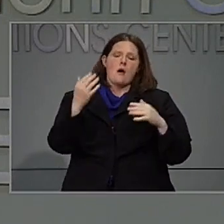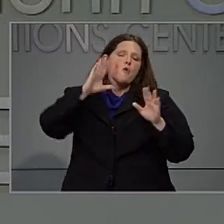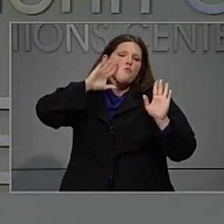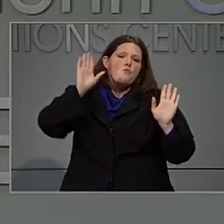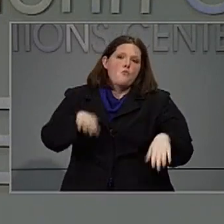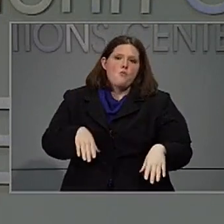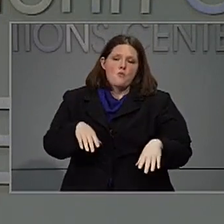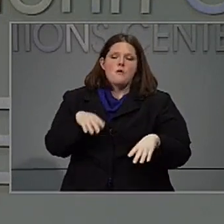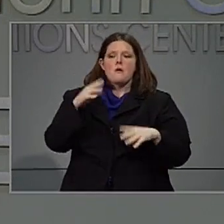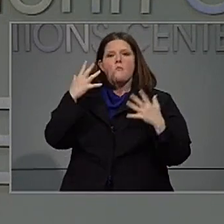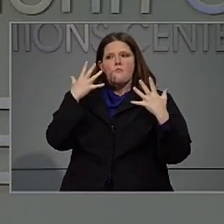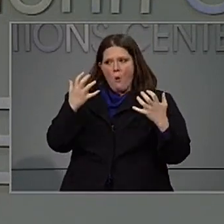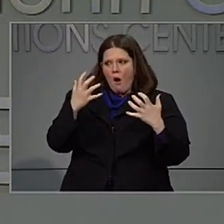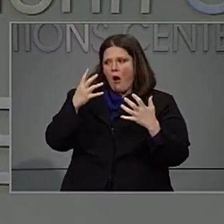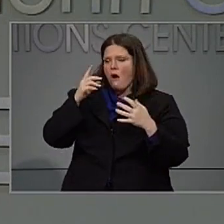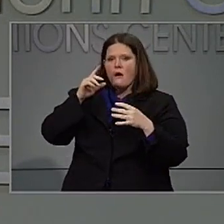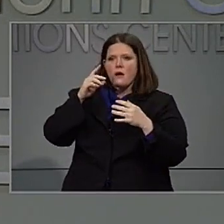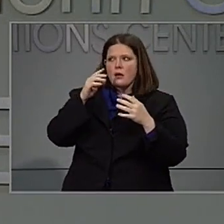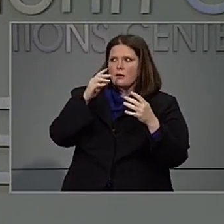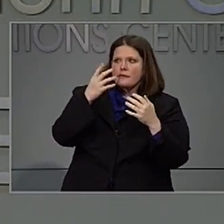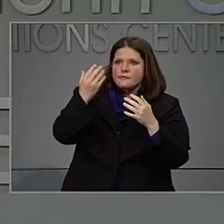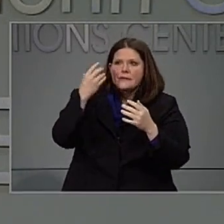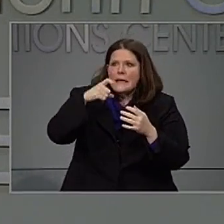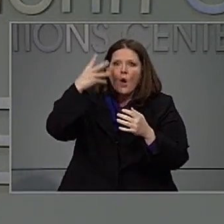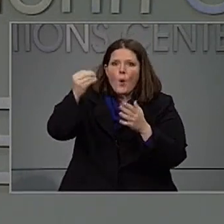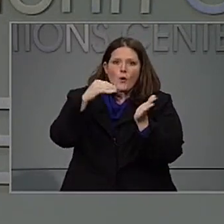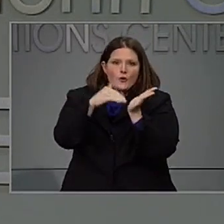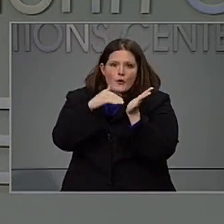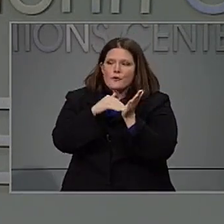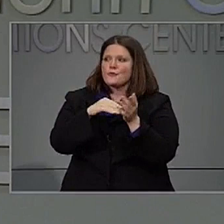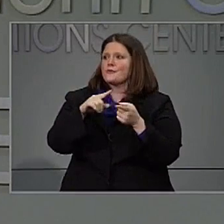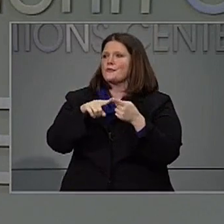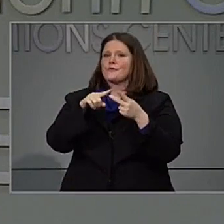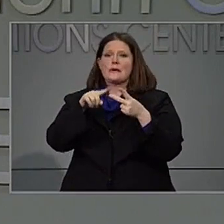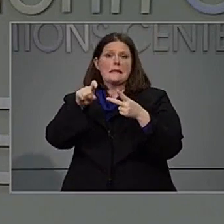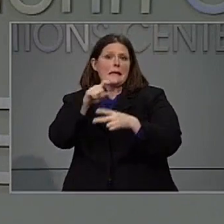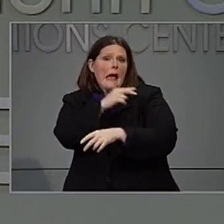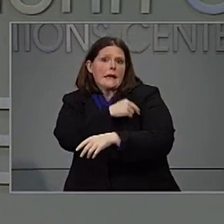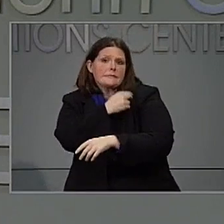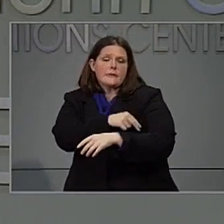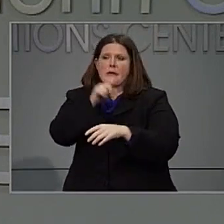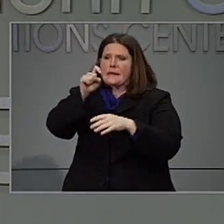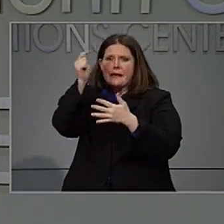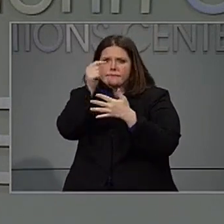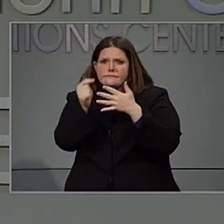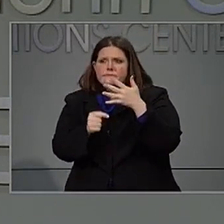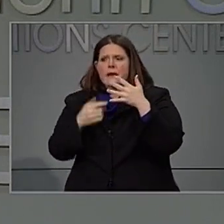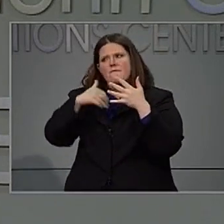HOME, BUT WE ALSO KNOW THAT PEOPLE DO WANT TO GET OUT. WE